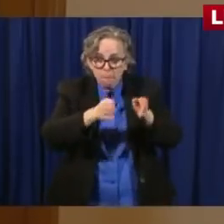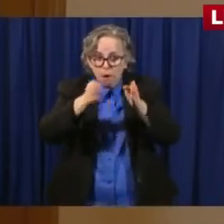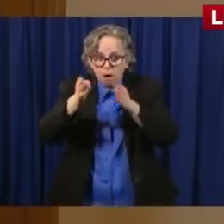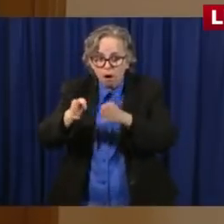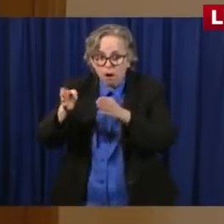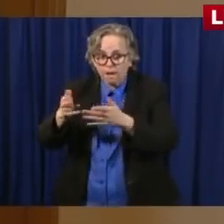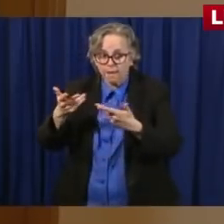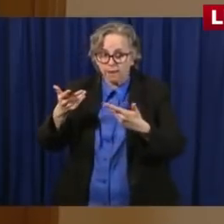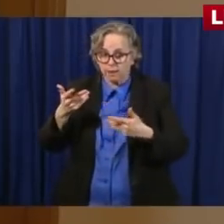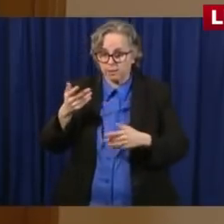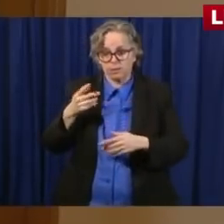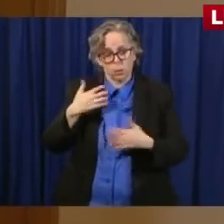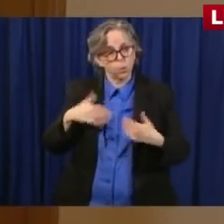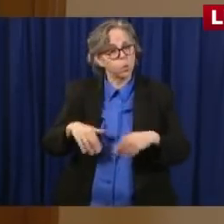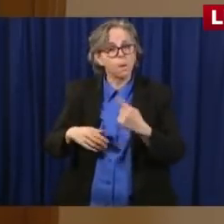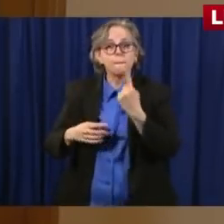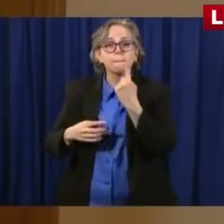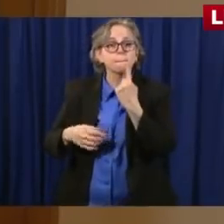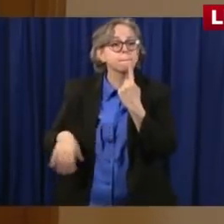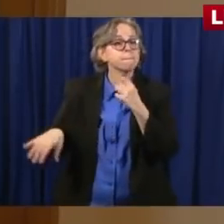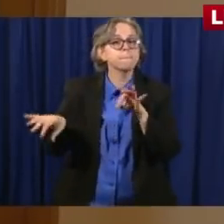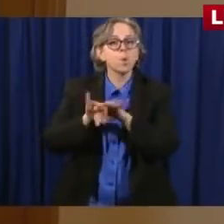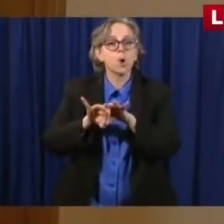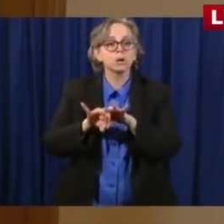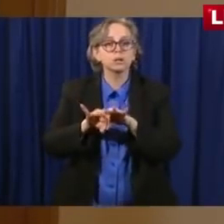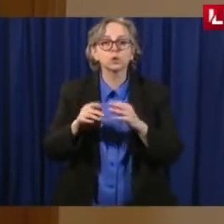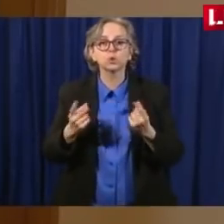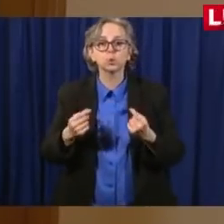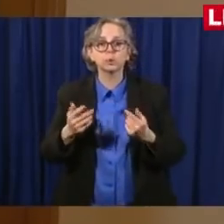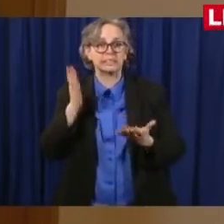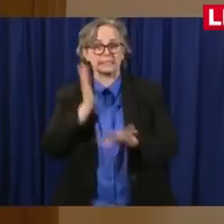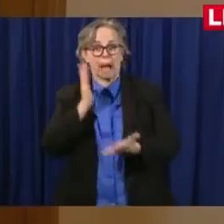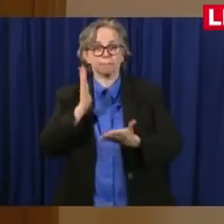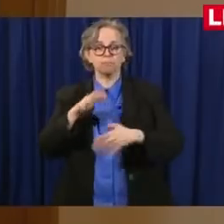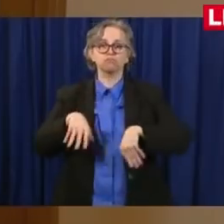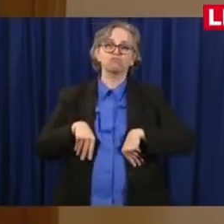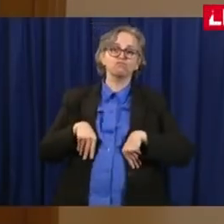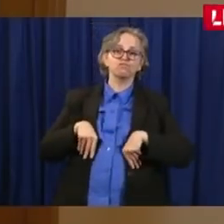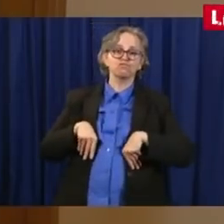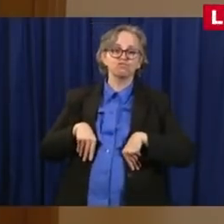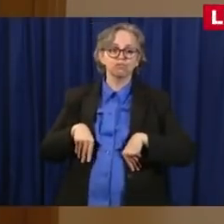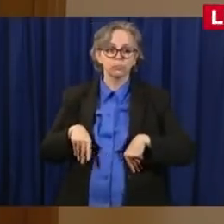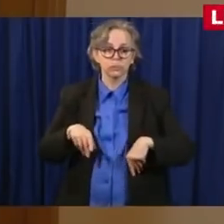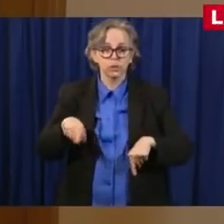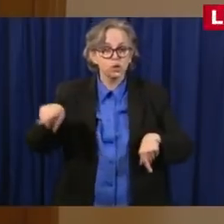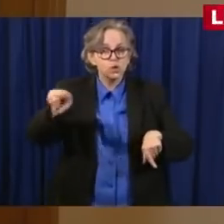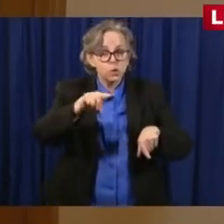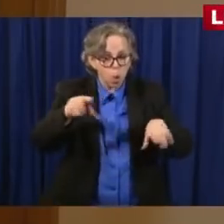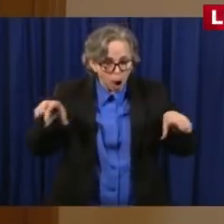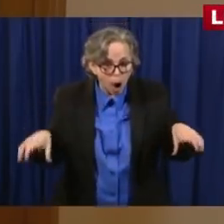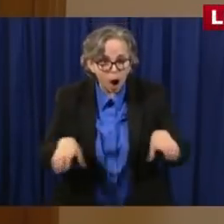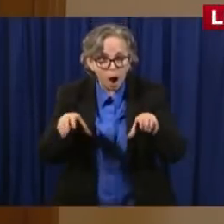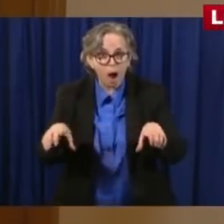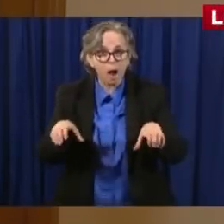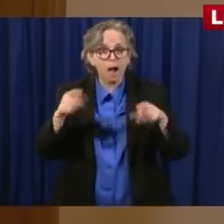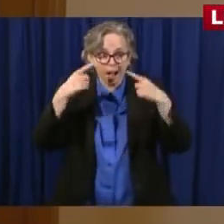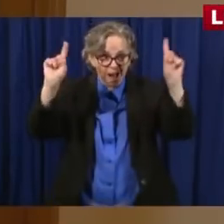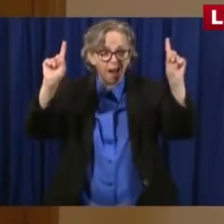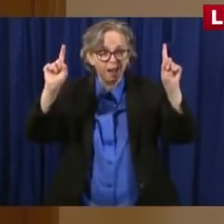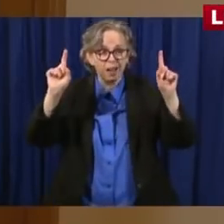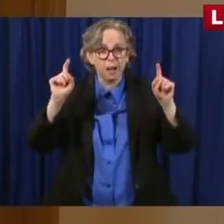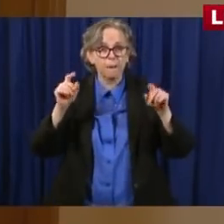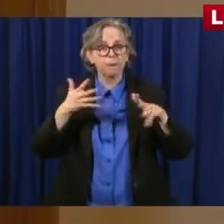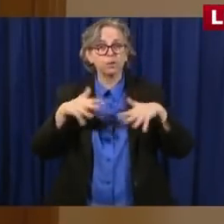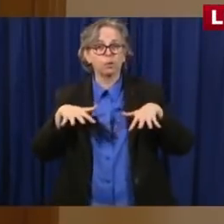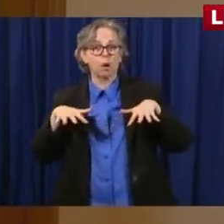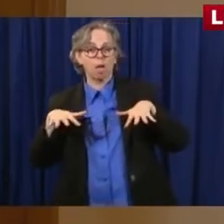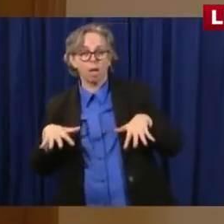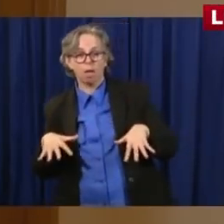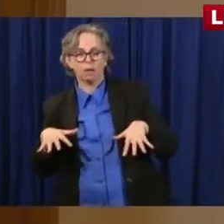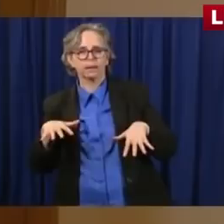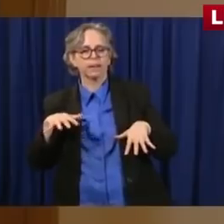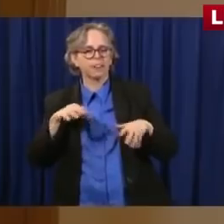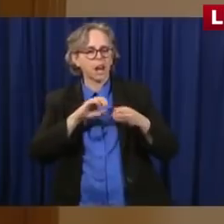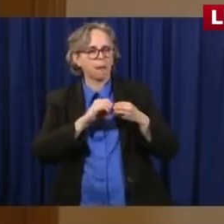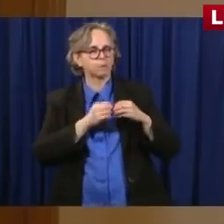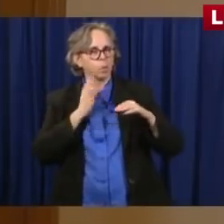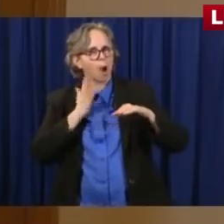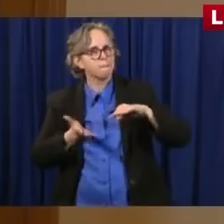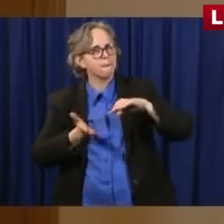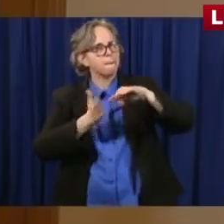EVERY MODEL, EVERYONE WHO TALKS ABOUT IT IS SAYING WE MUST KEEP DOING WHAT WE ARE DOING, WE ARE SUCCEEDING.